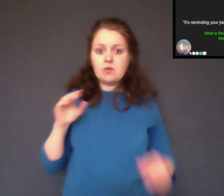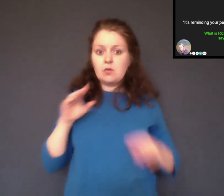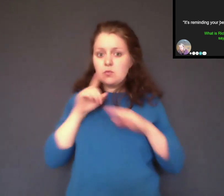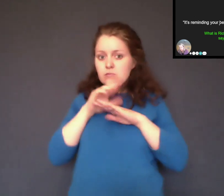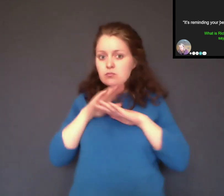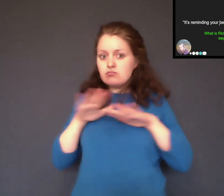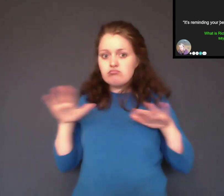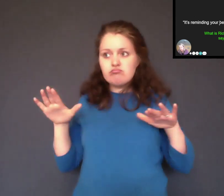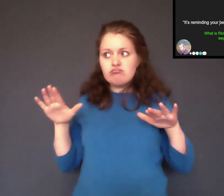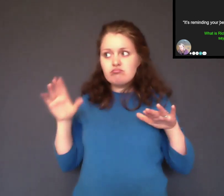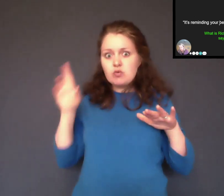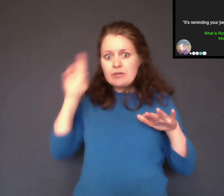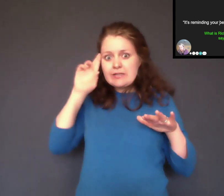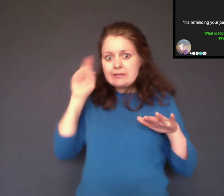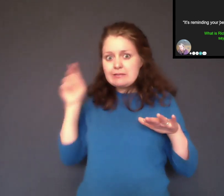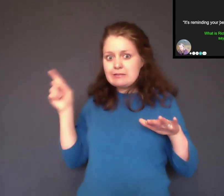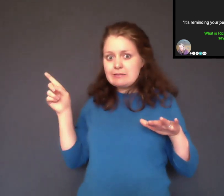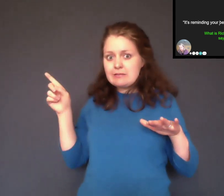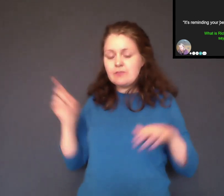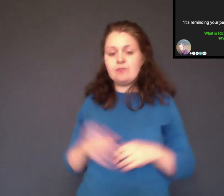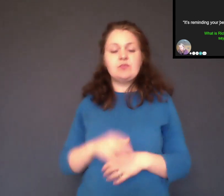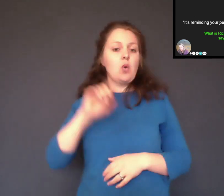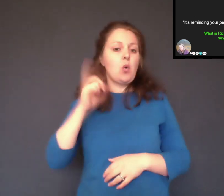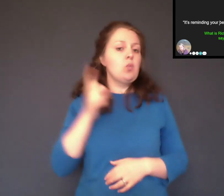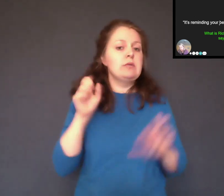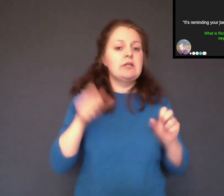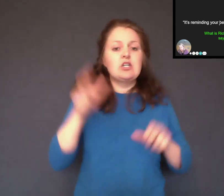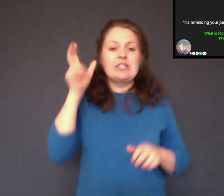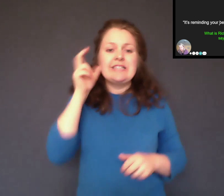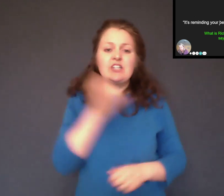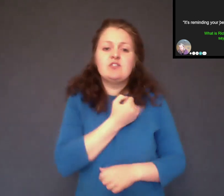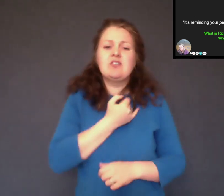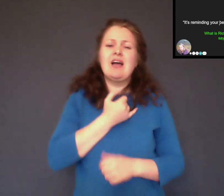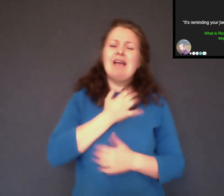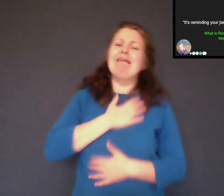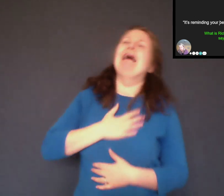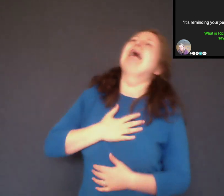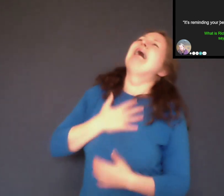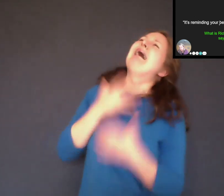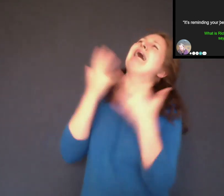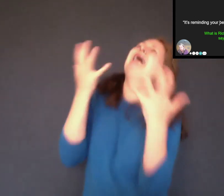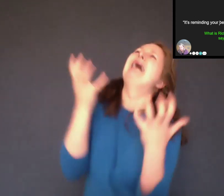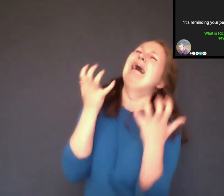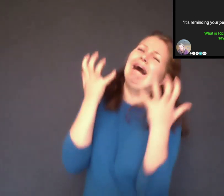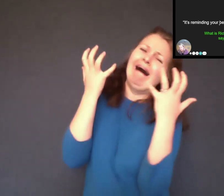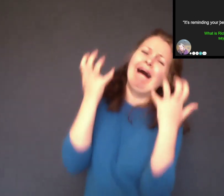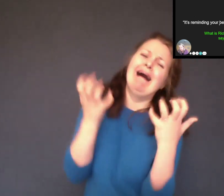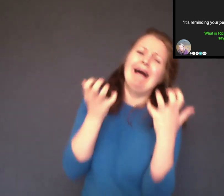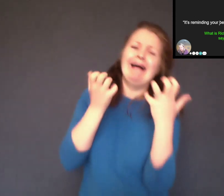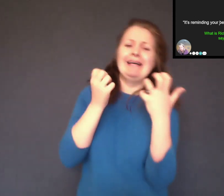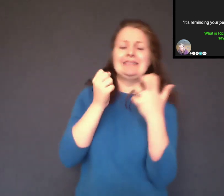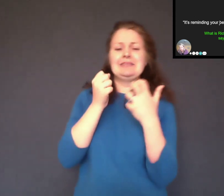nor any sound now from richtus there was only jive's pleas and wheezings and the hiss of dust